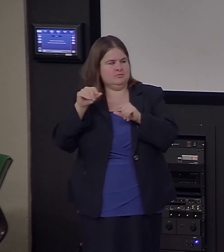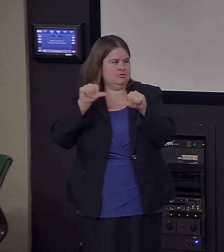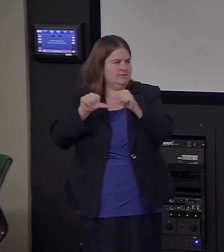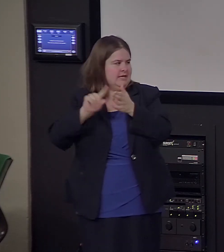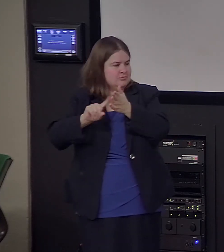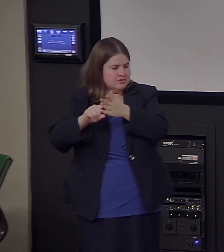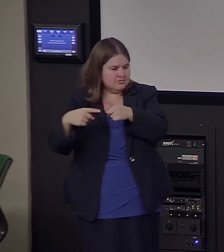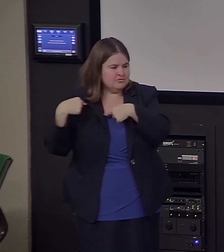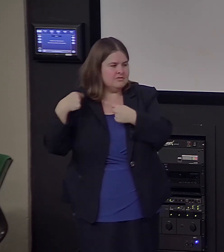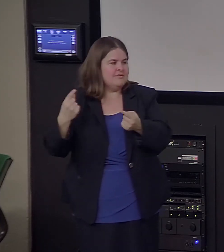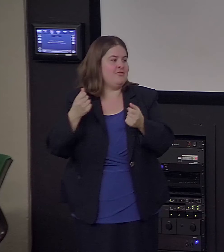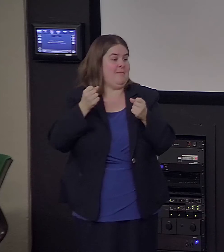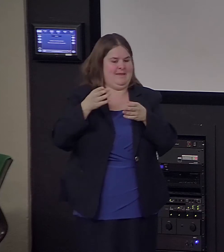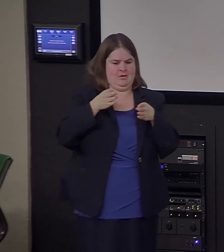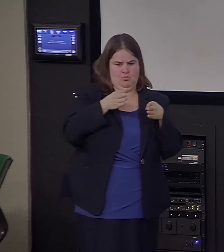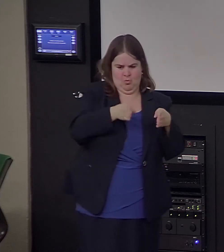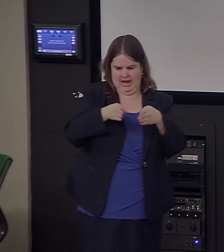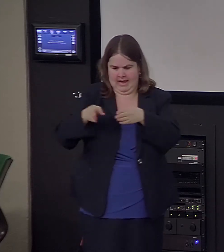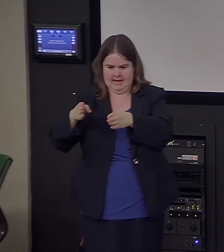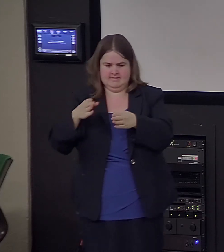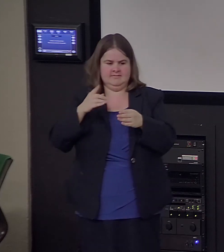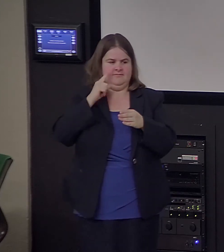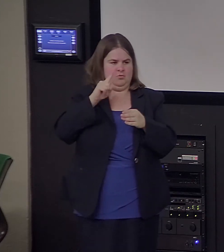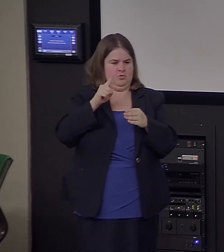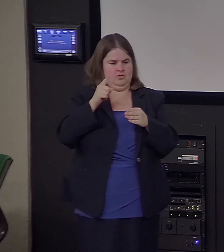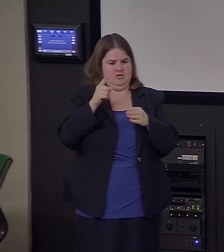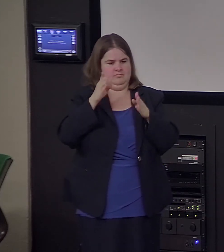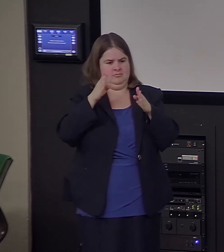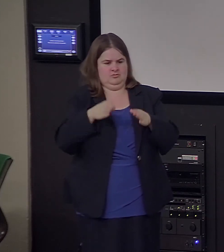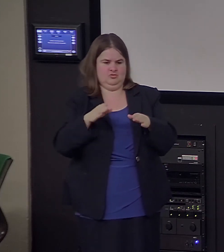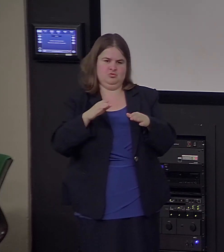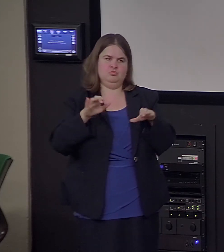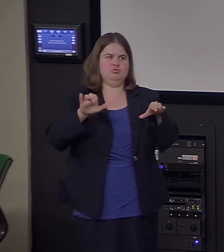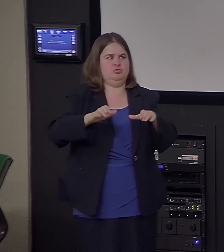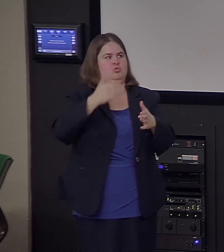there are many avenues to get to adequate performance.